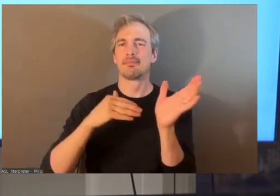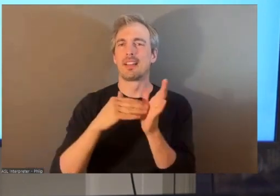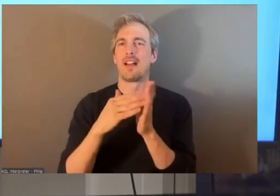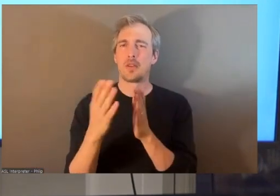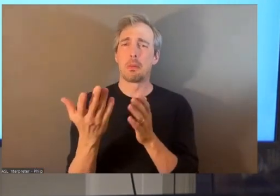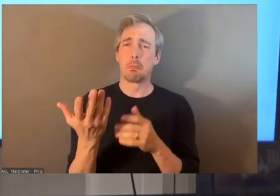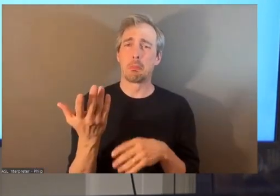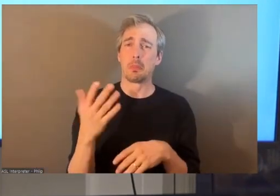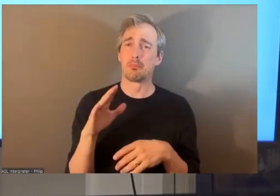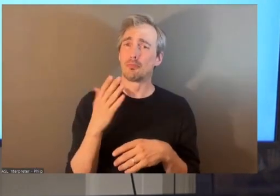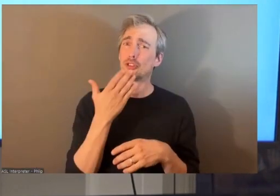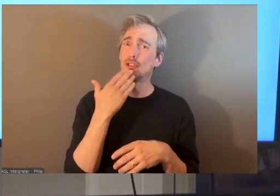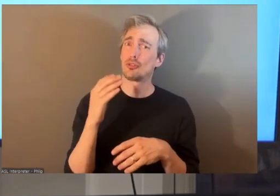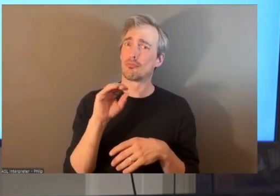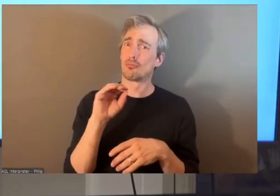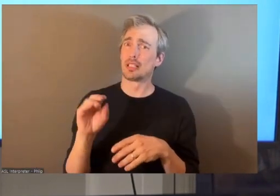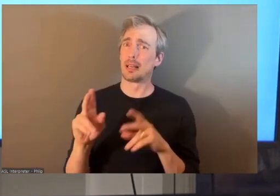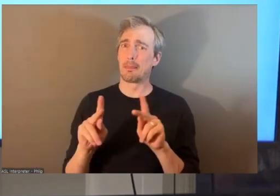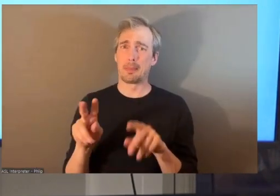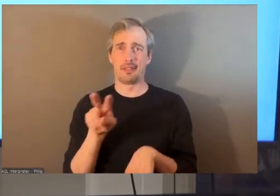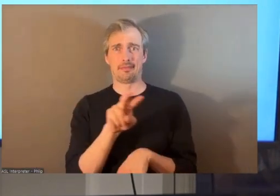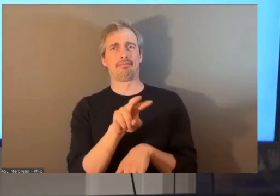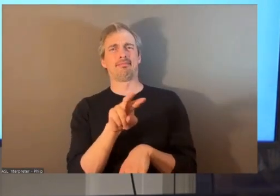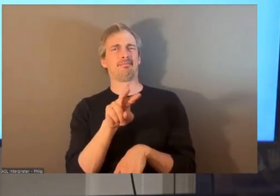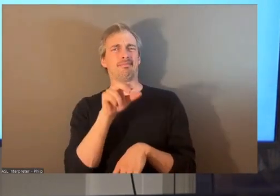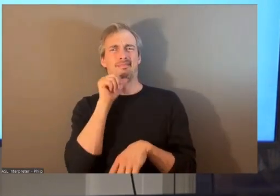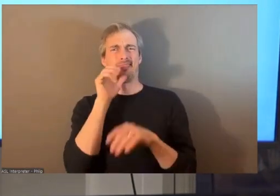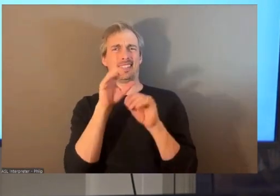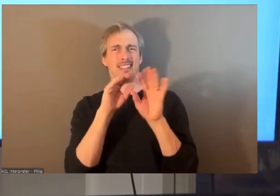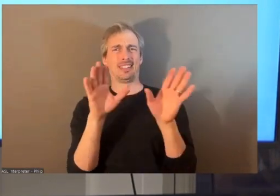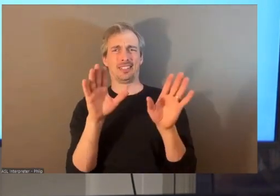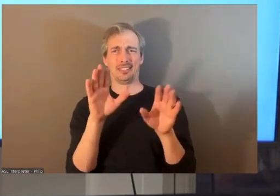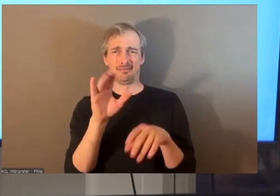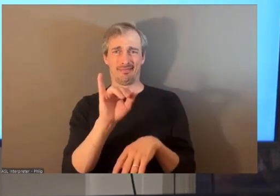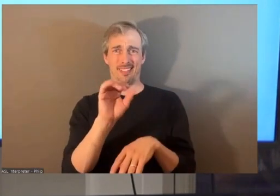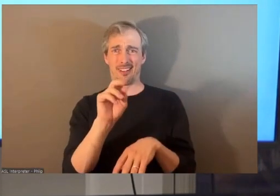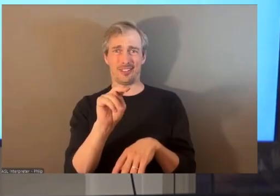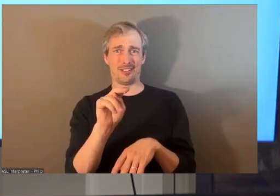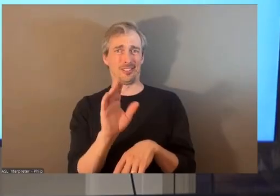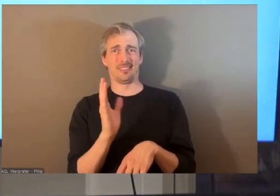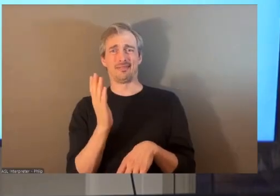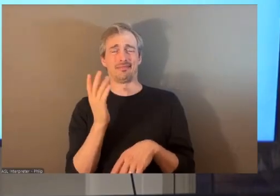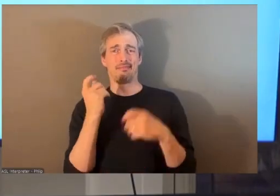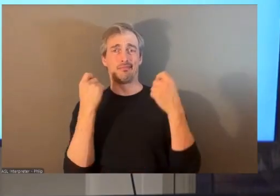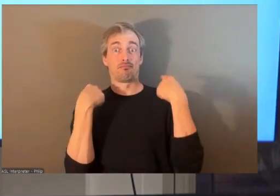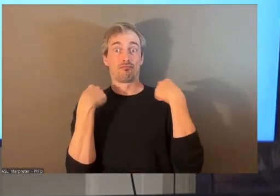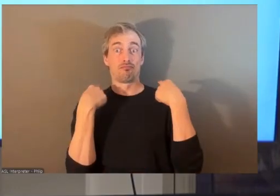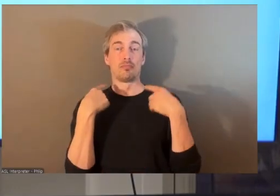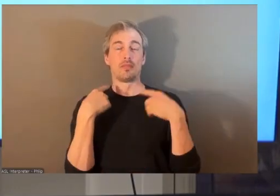So... We definitely have kind of groupthink, even when we think we're being inclusive.